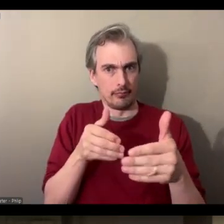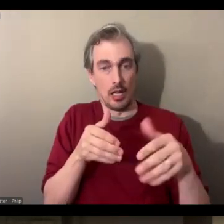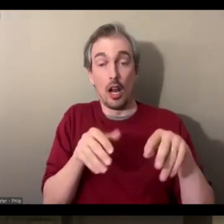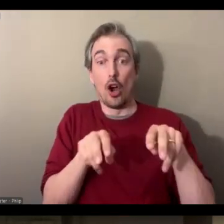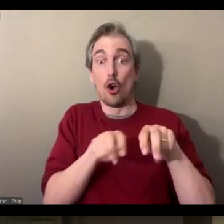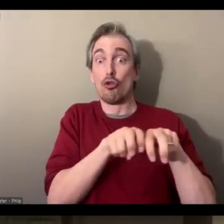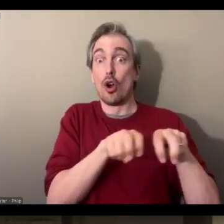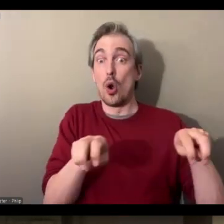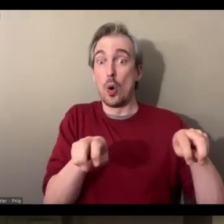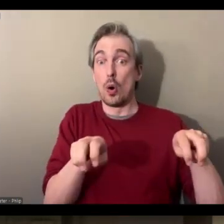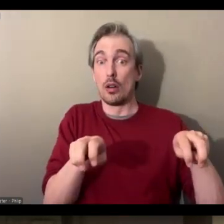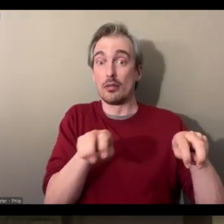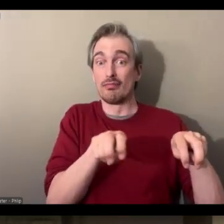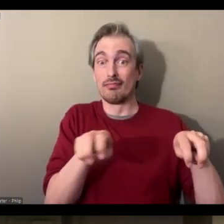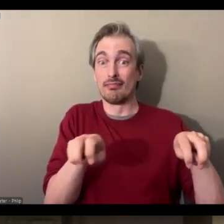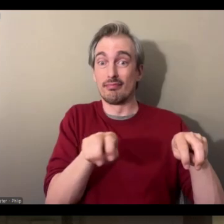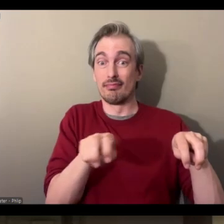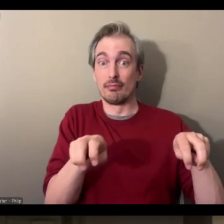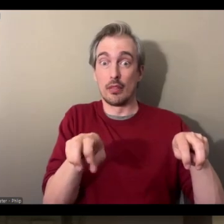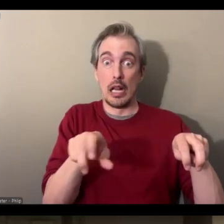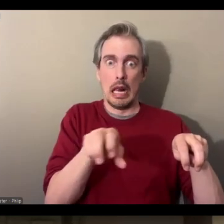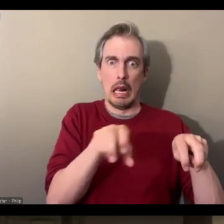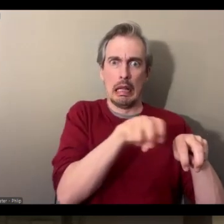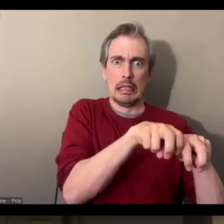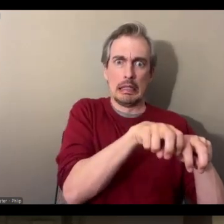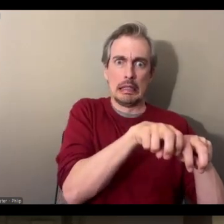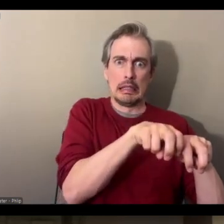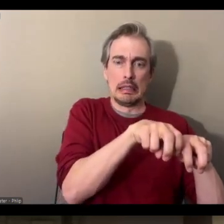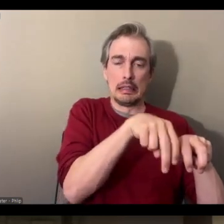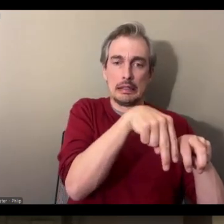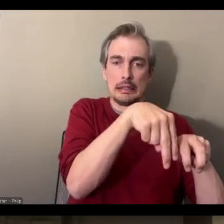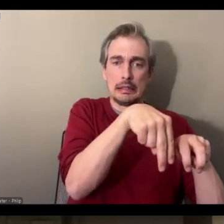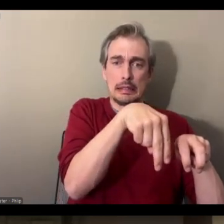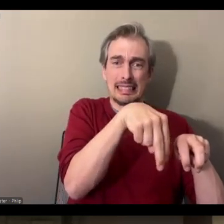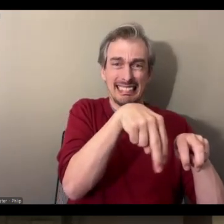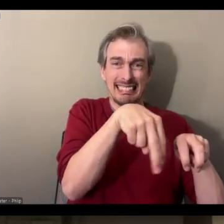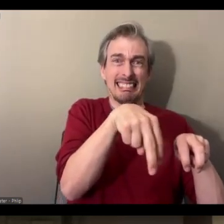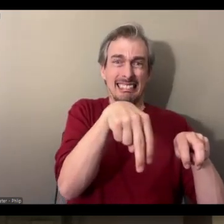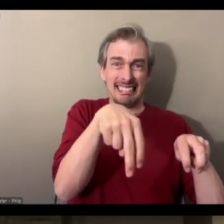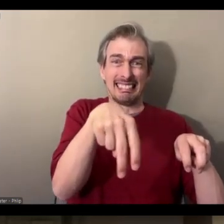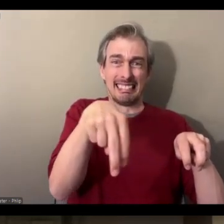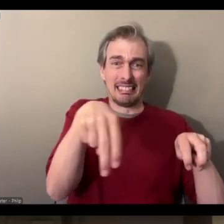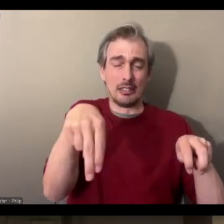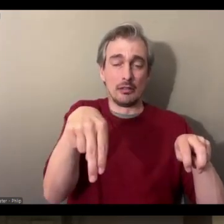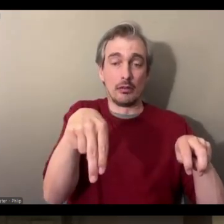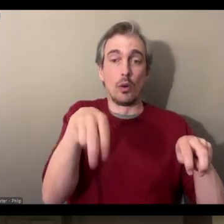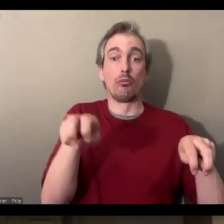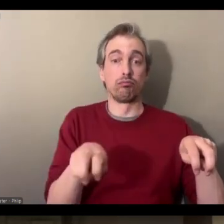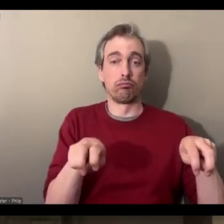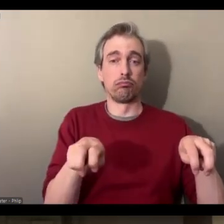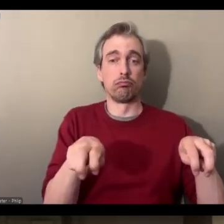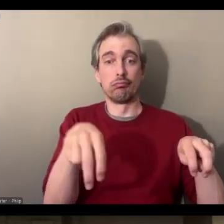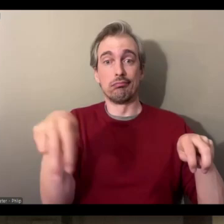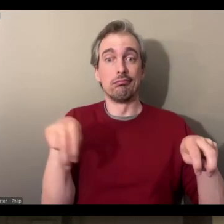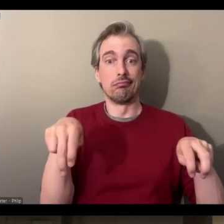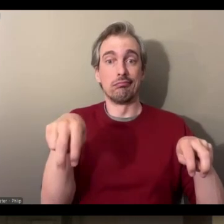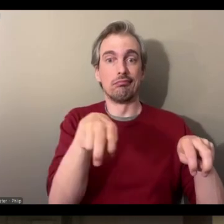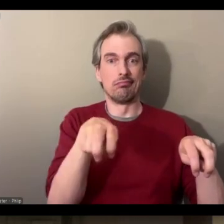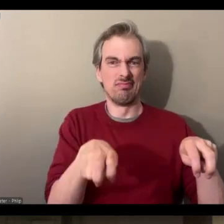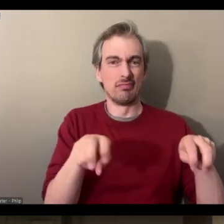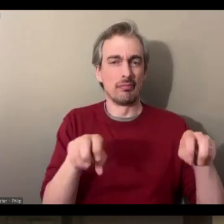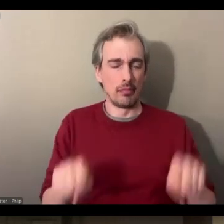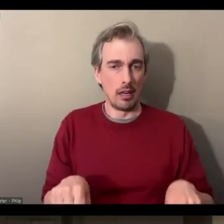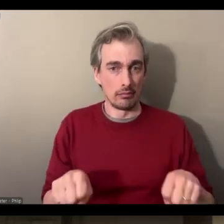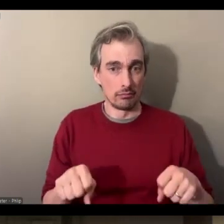you cannot build a seat map that's navigable or compatible with a screen reader, it's not useful